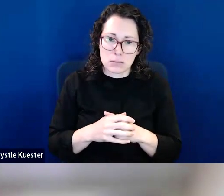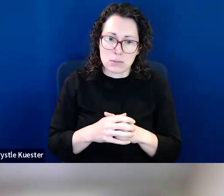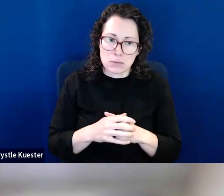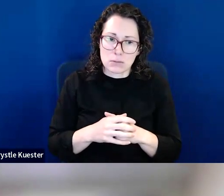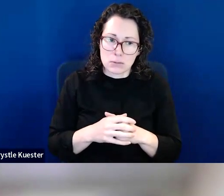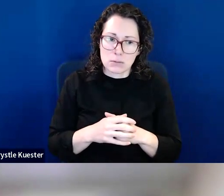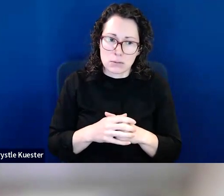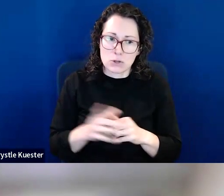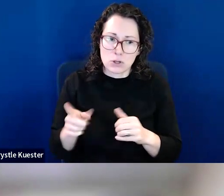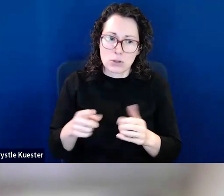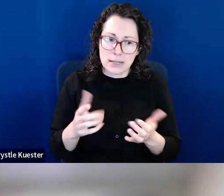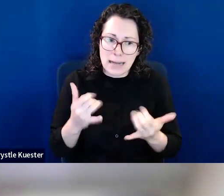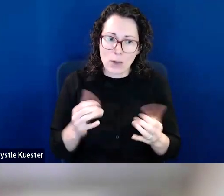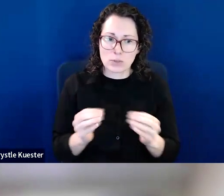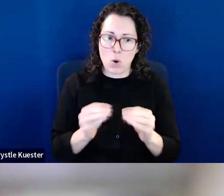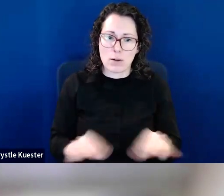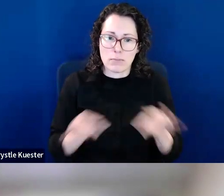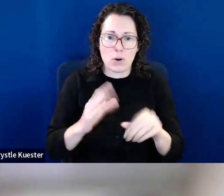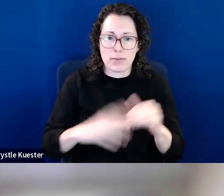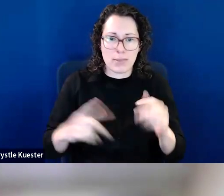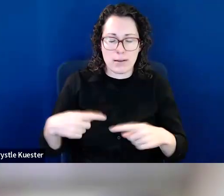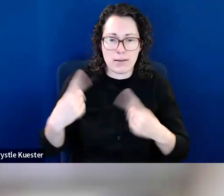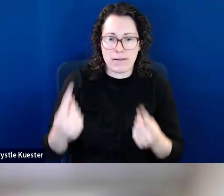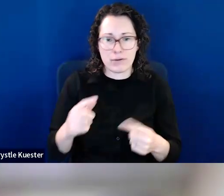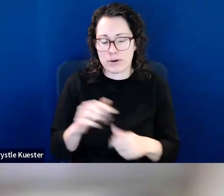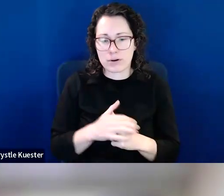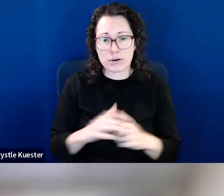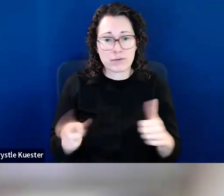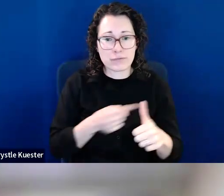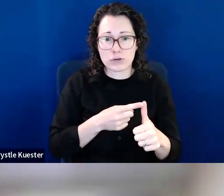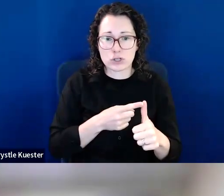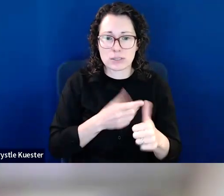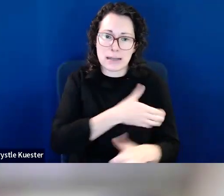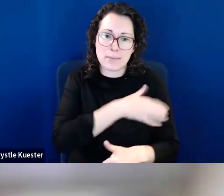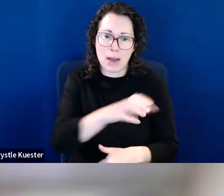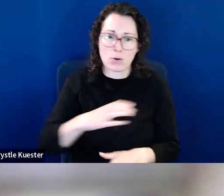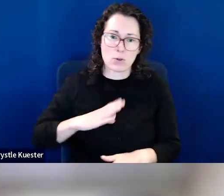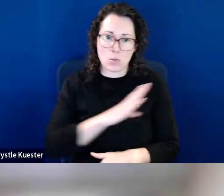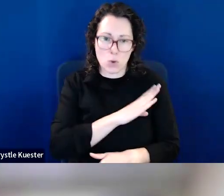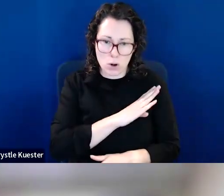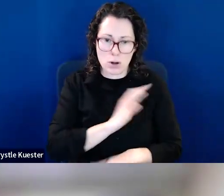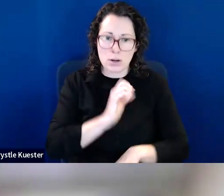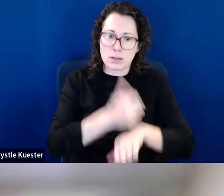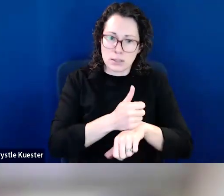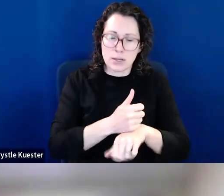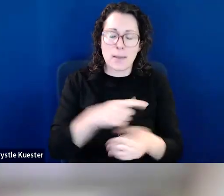more important than ever. First empower the board set fair payment limitations